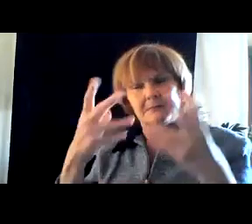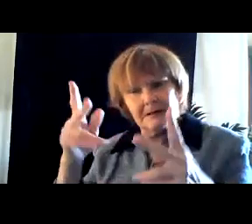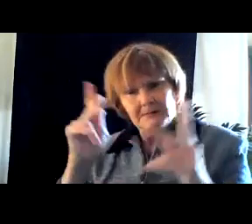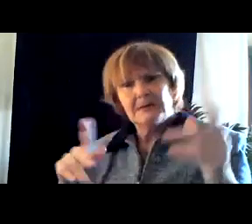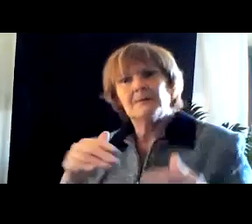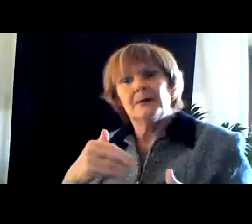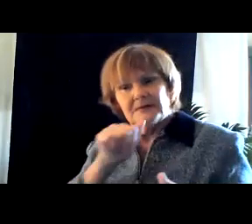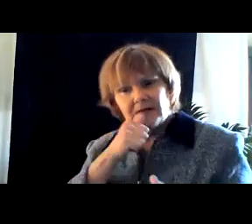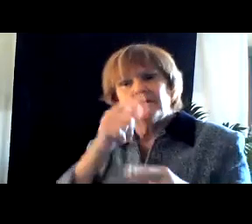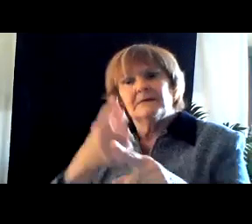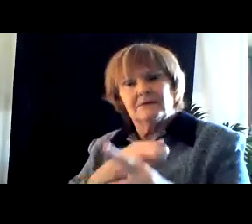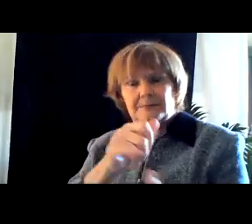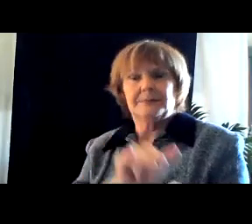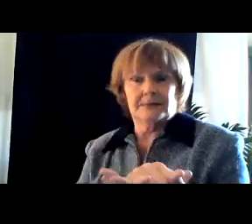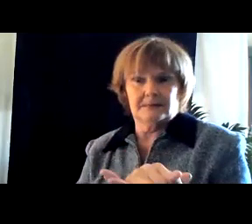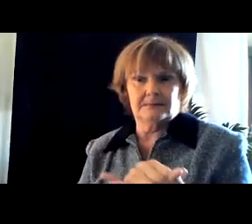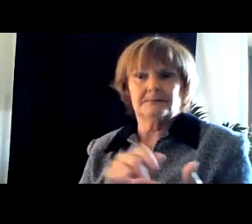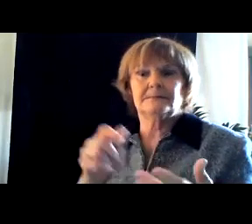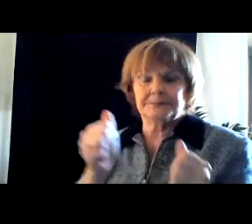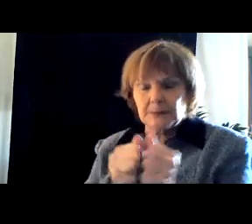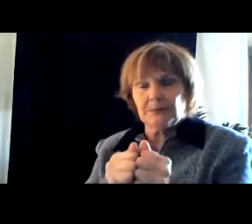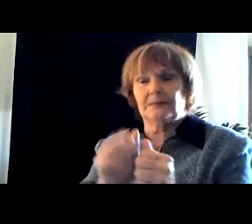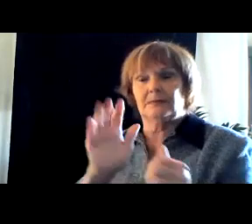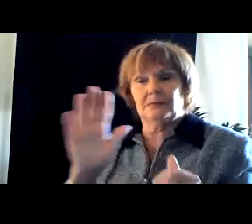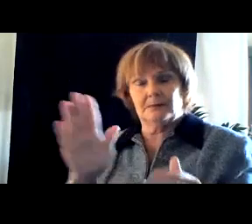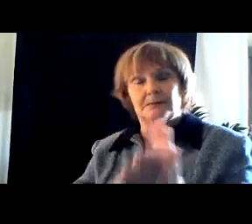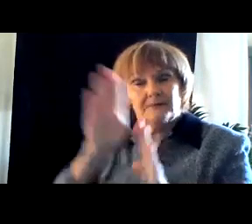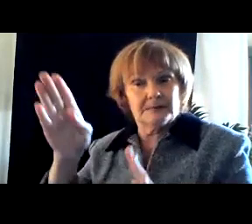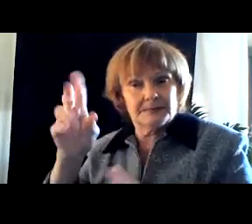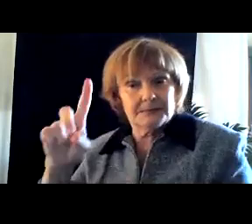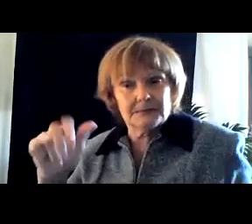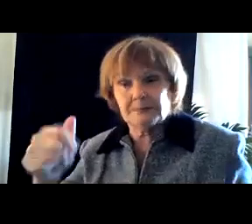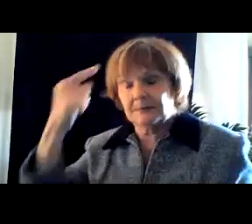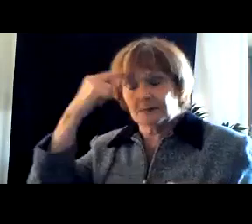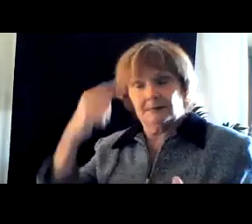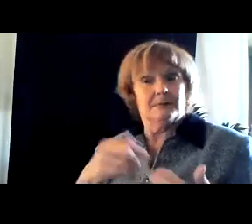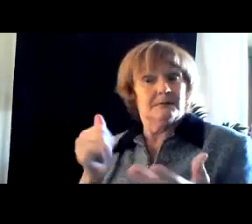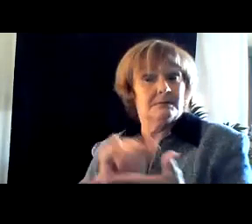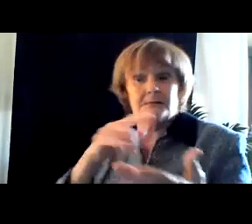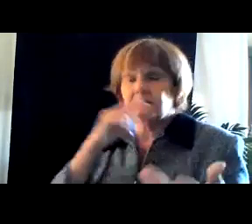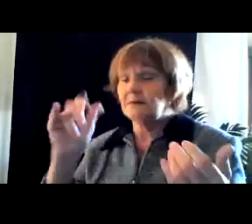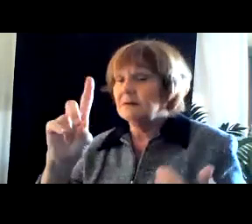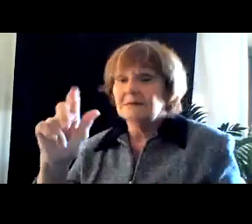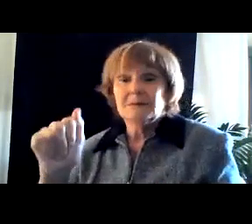or perhaps developmental disabilities, whereby those might not be the most accessible forms of communication or of documentation.